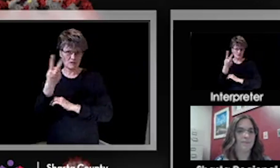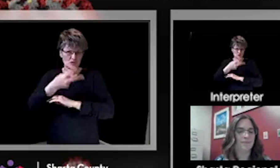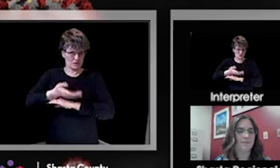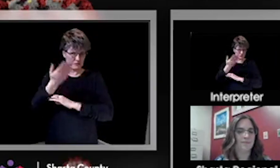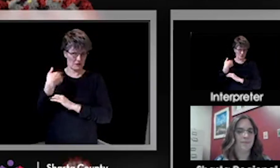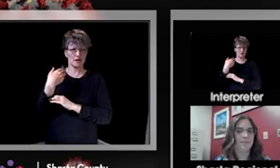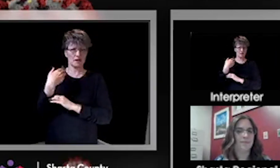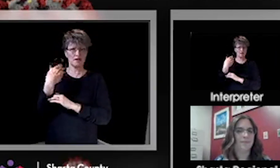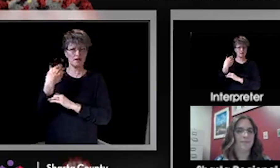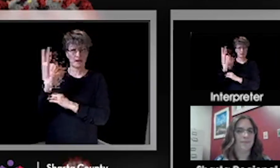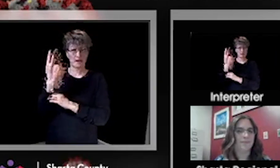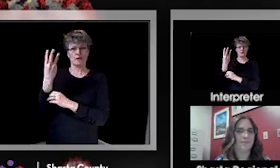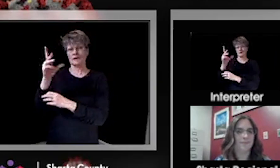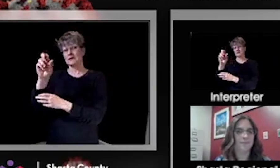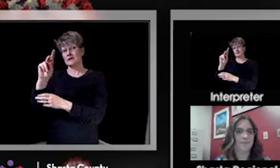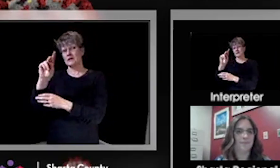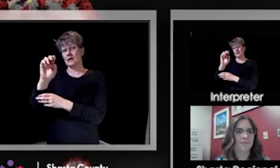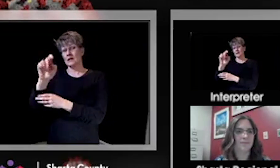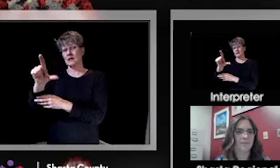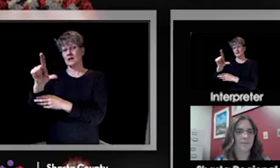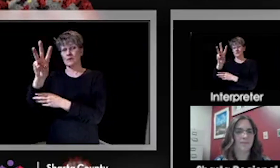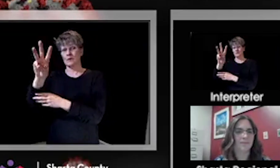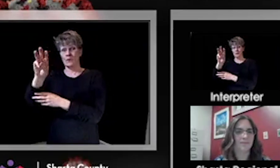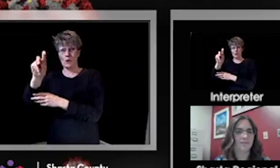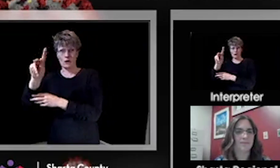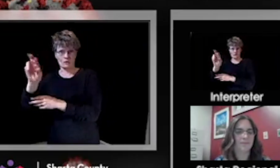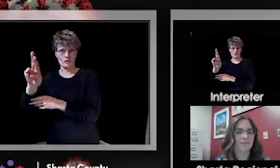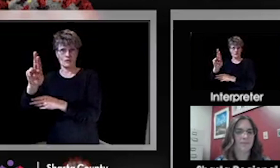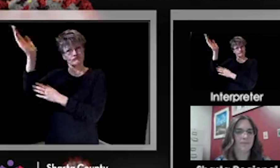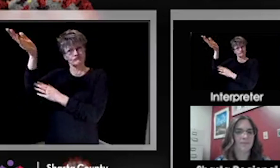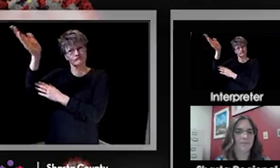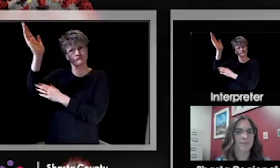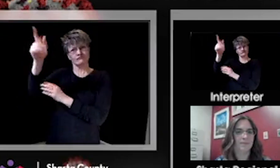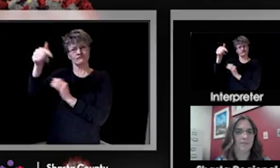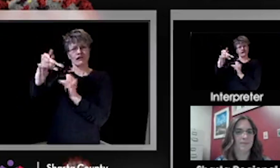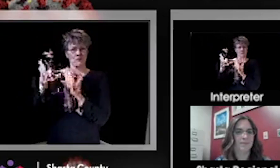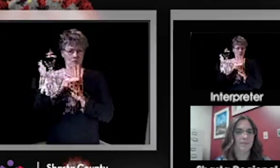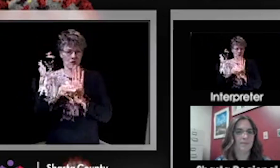a presentation and I think we need just a few little clarifying points about it. There